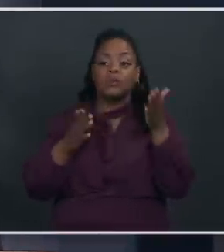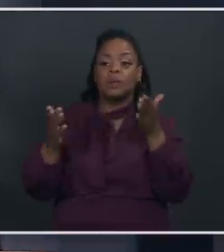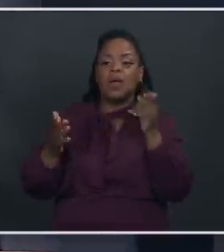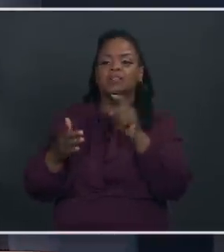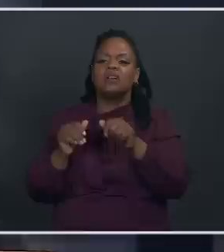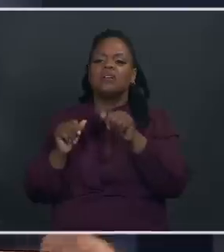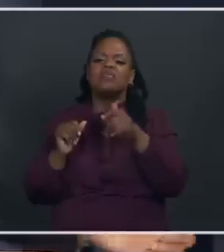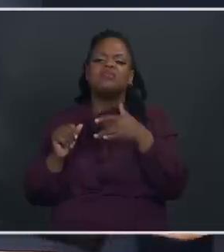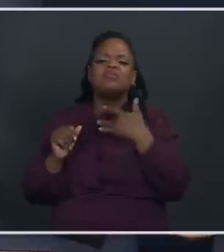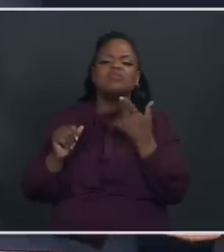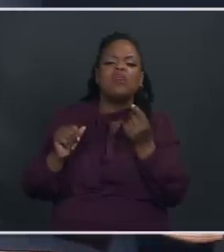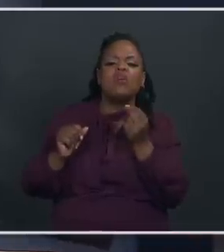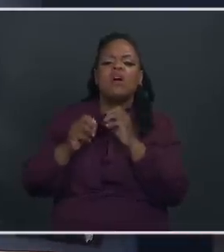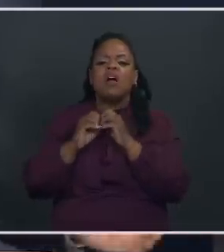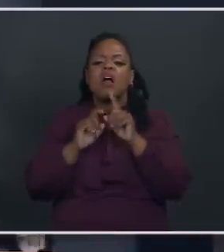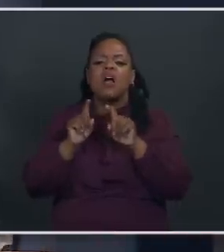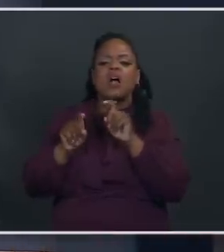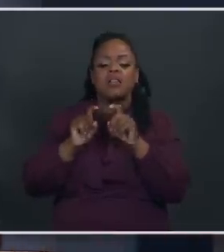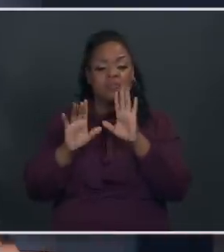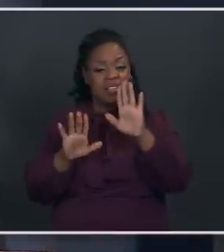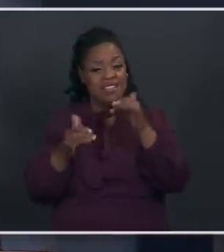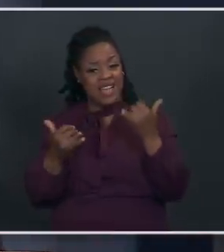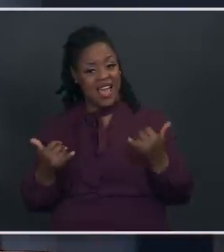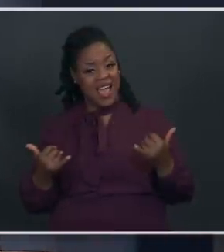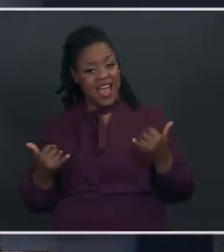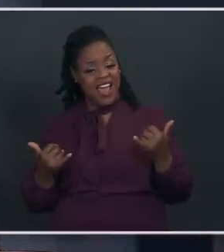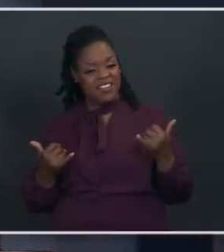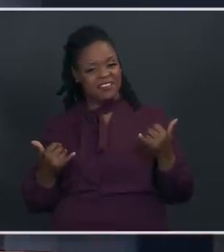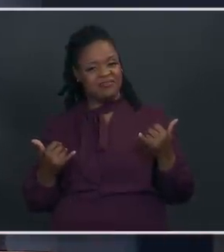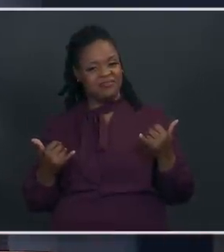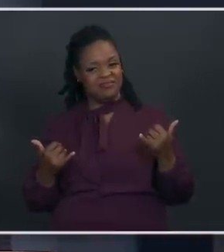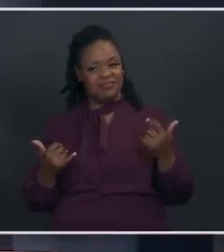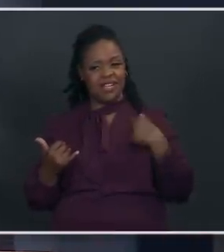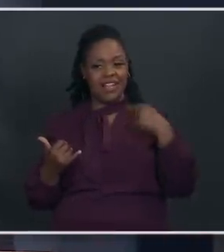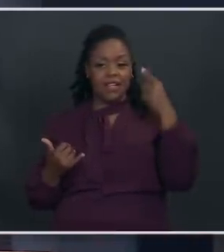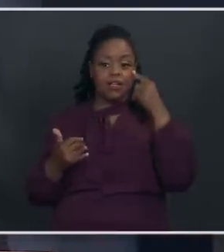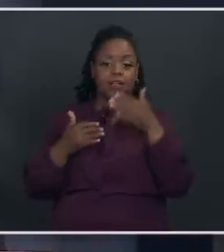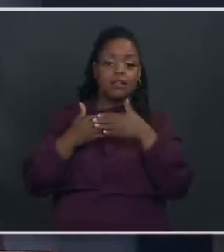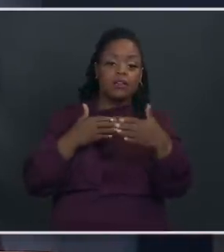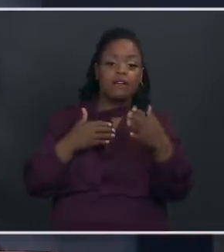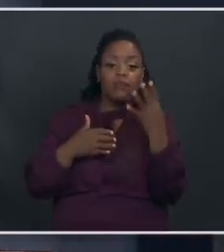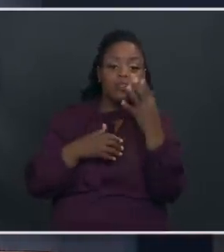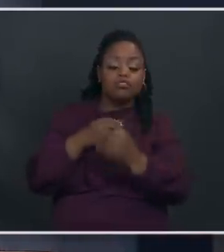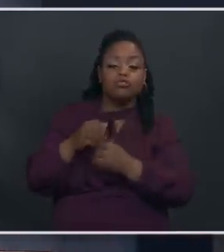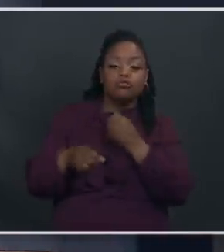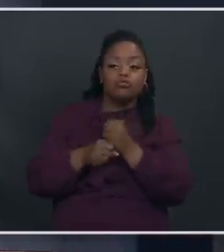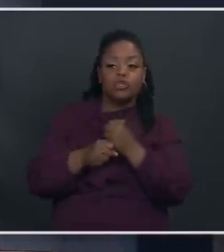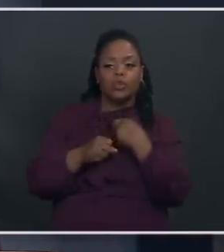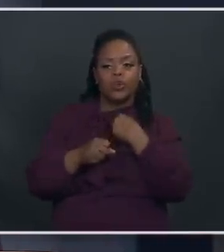I think we can achieve things in the course of the next four years that will move the marketplace,